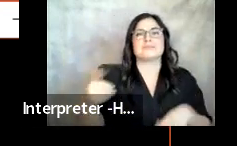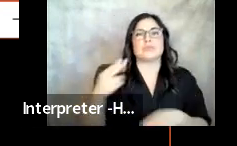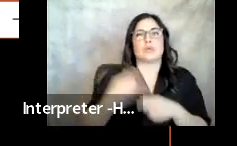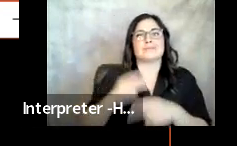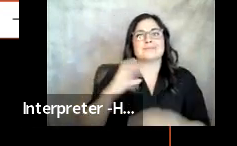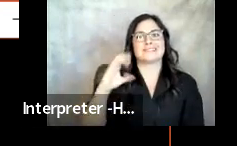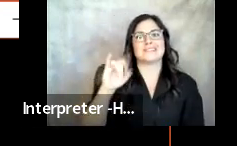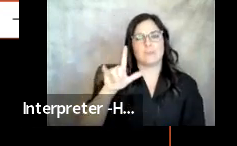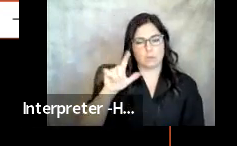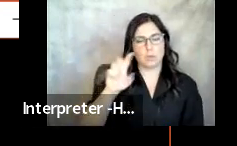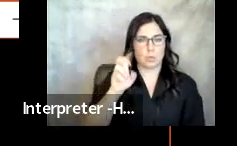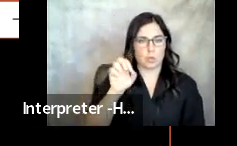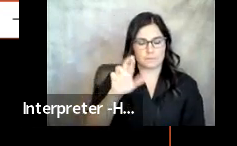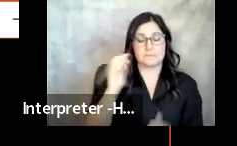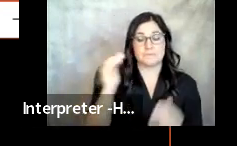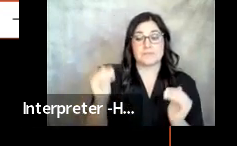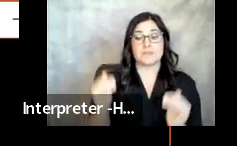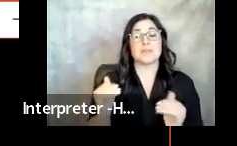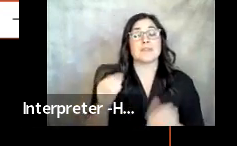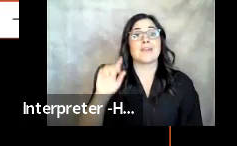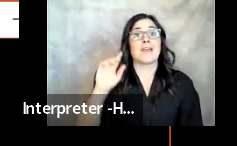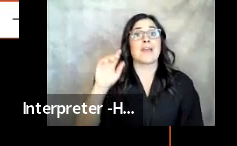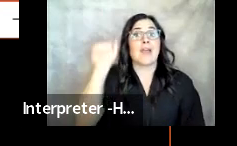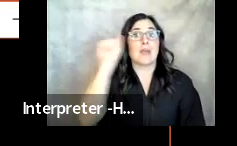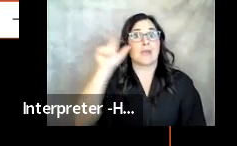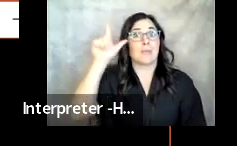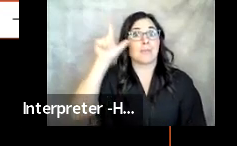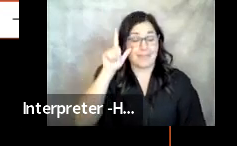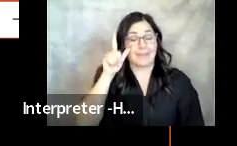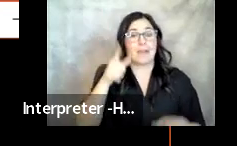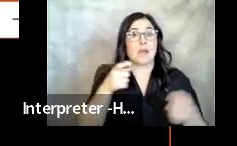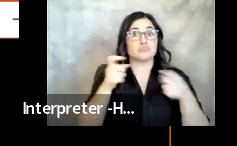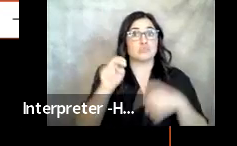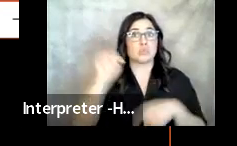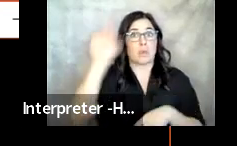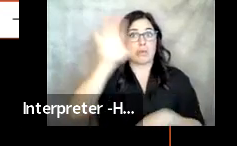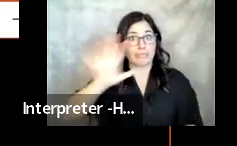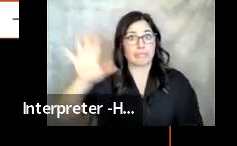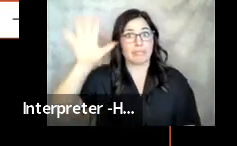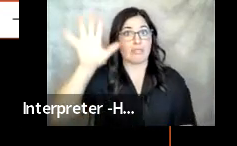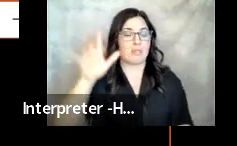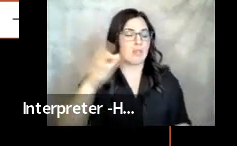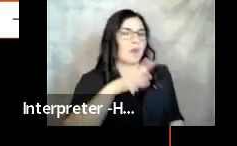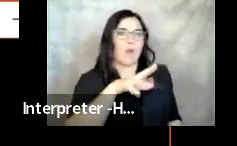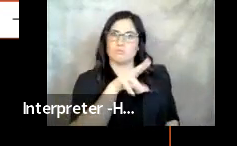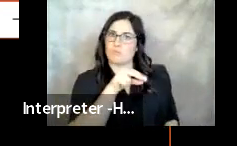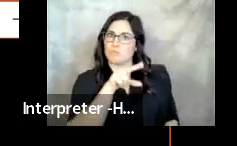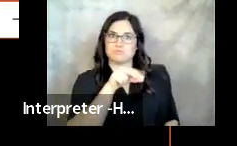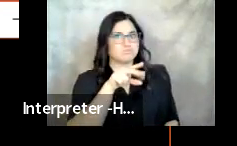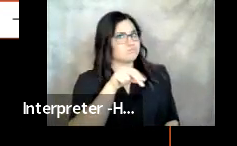The North under Abraham Lincoln said, Nope, we're not going to let you. And so.